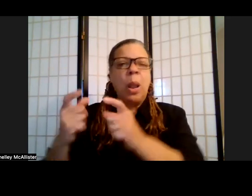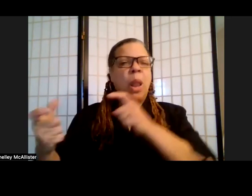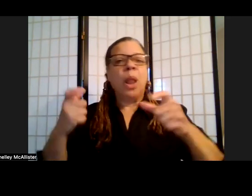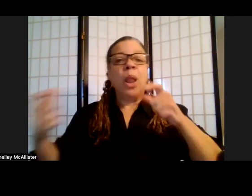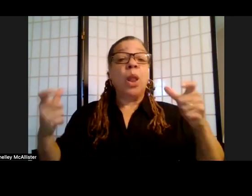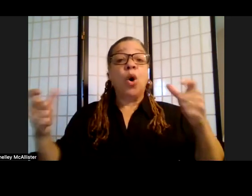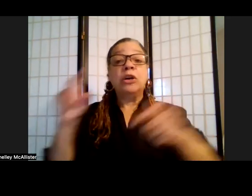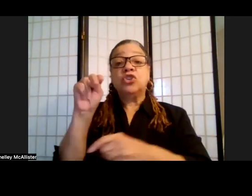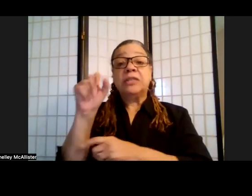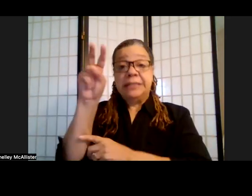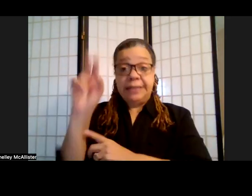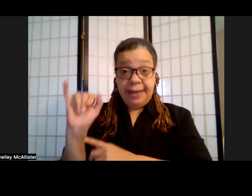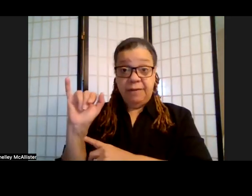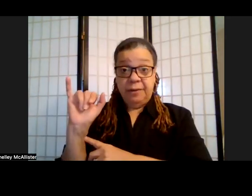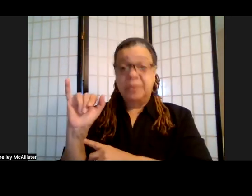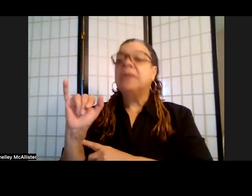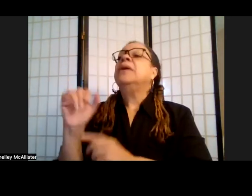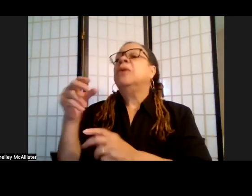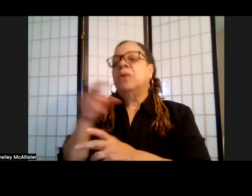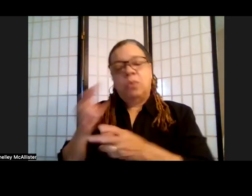It was a hub of wartime transportation and military coordination,